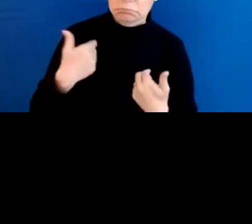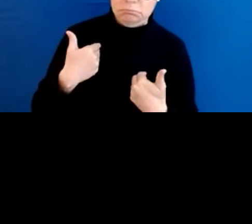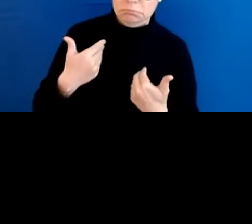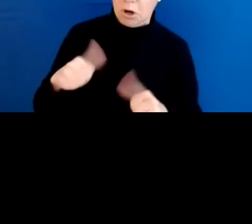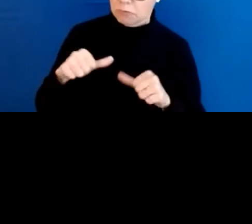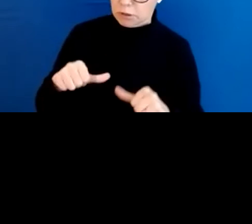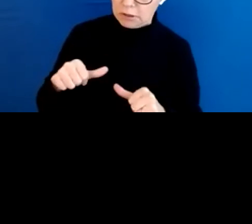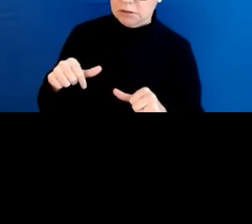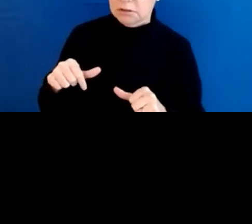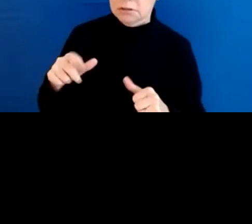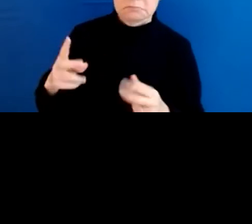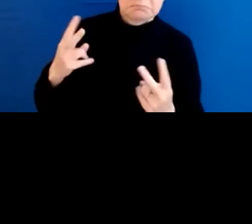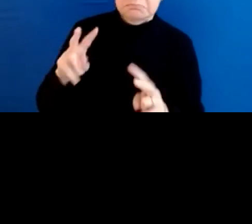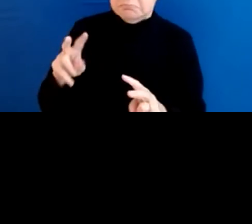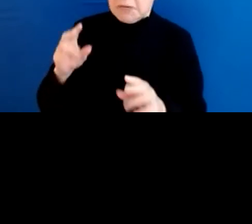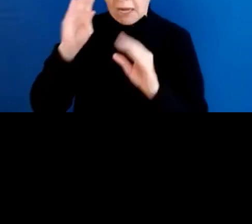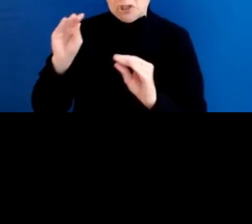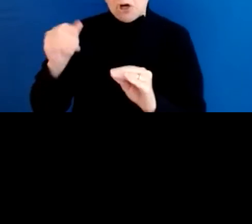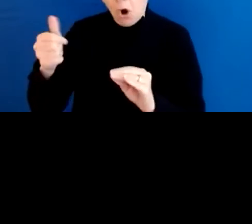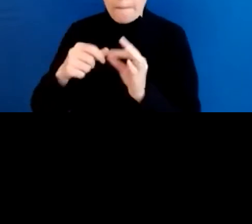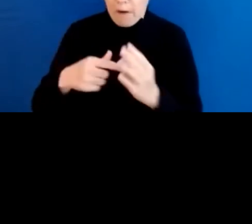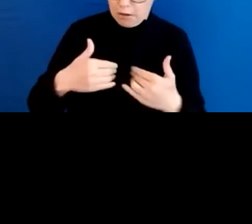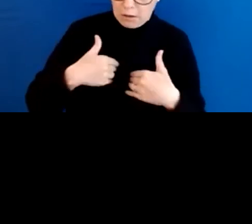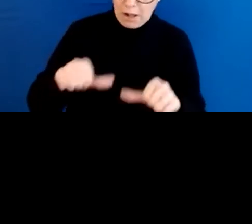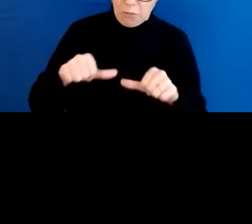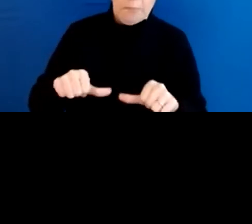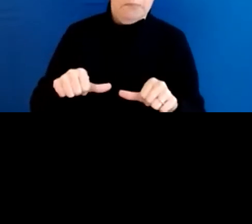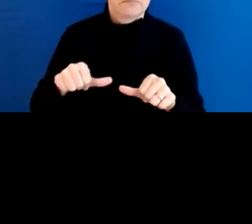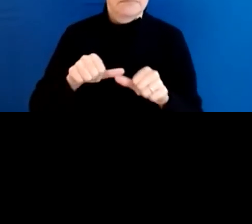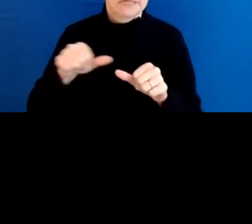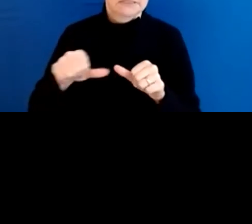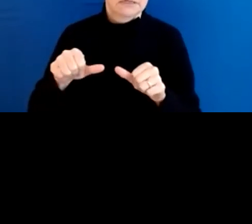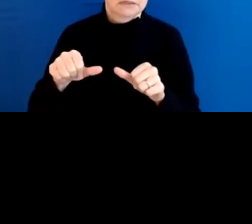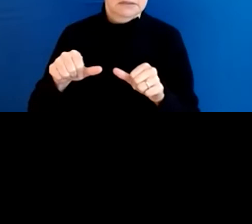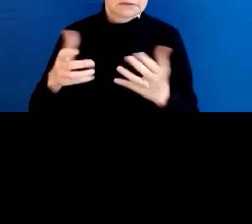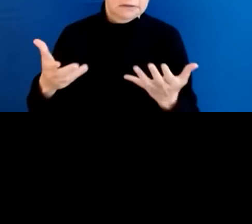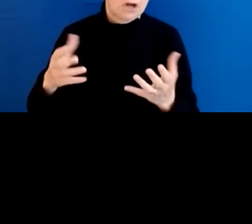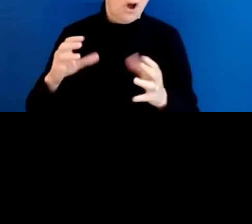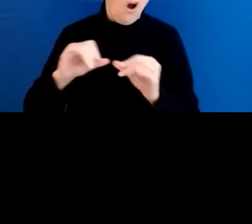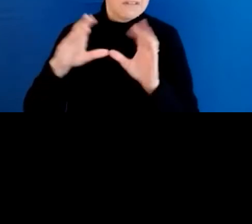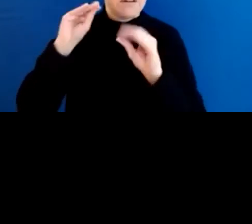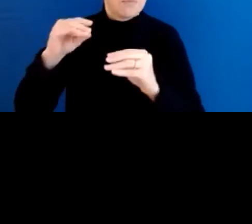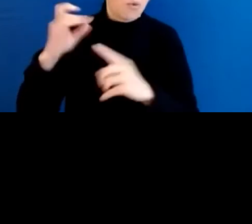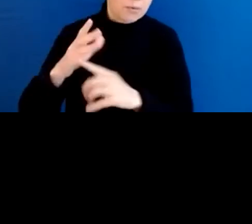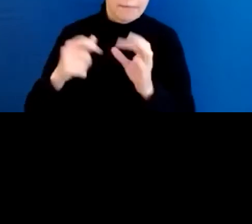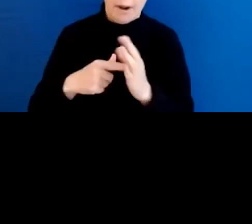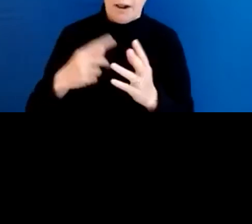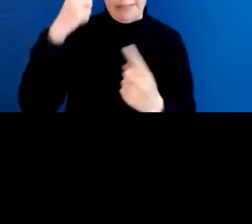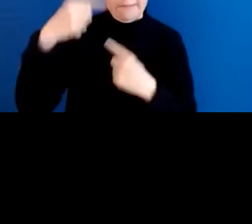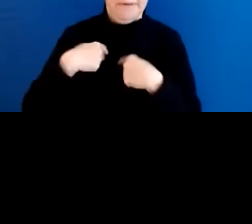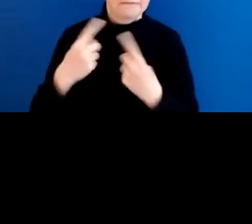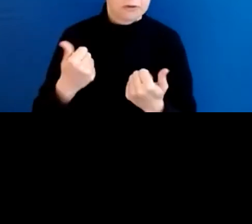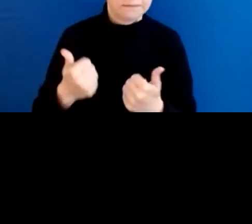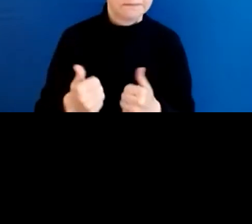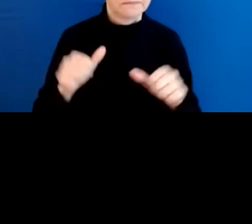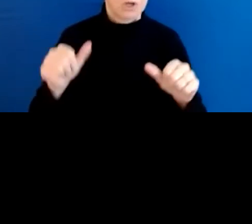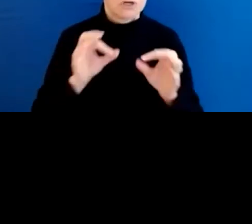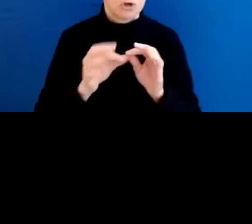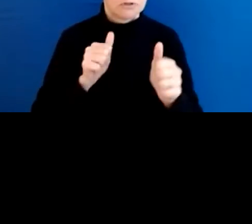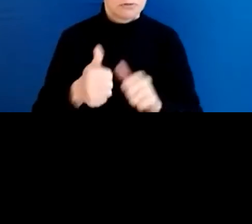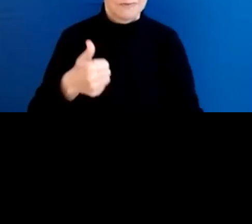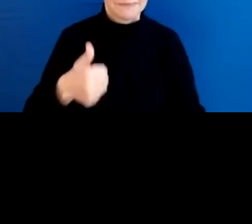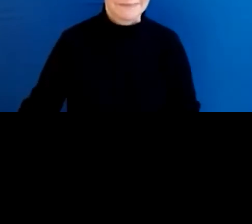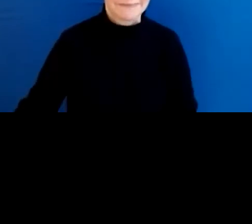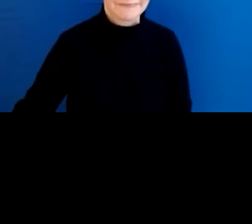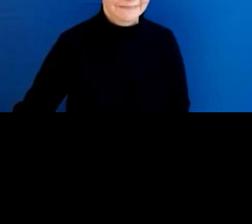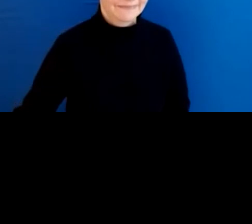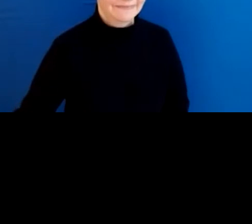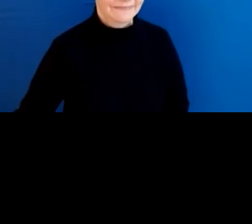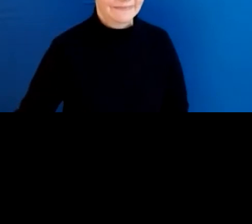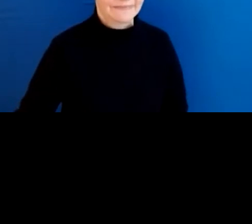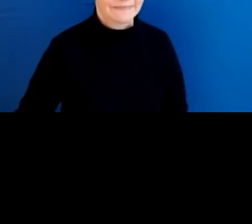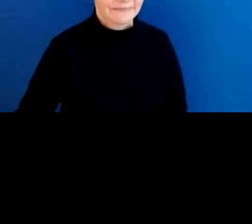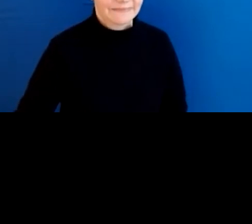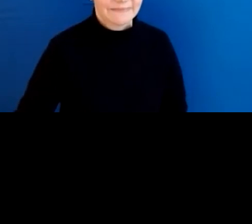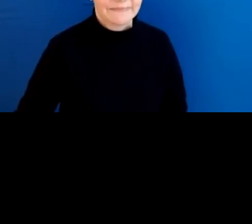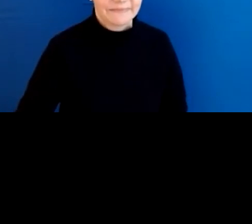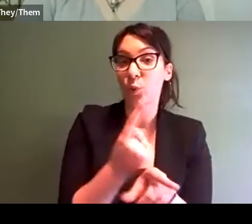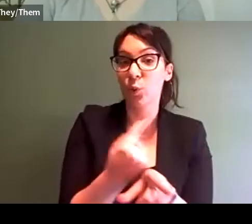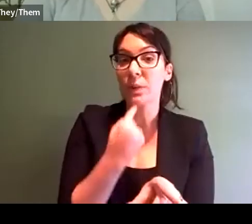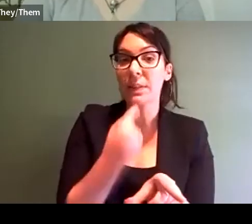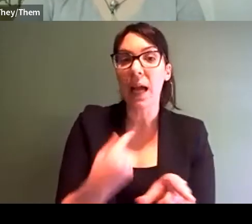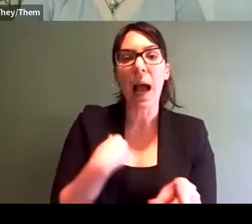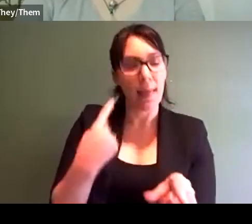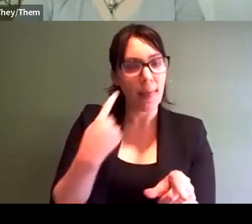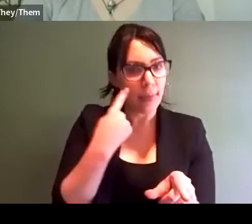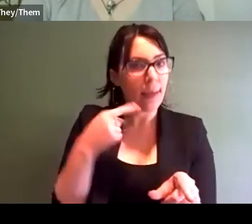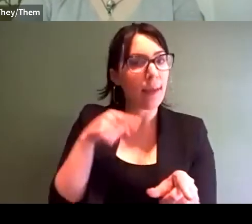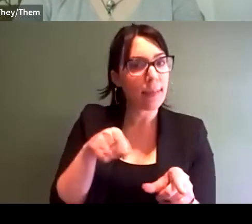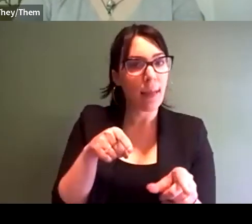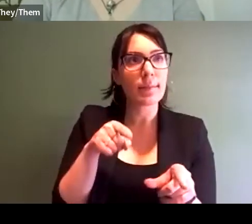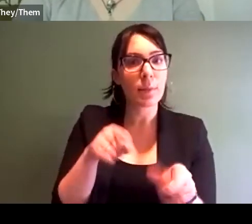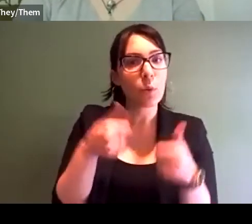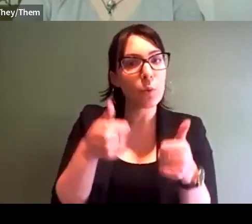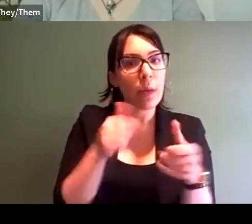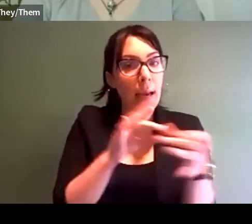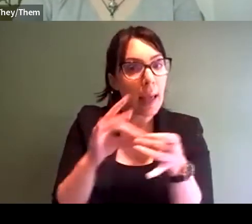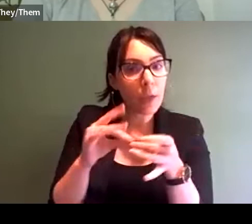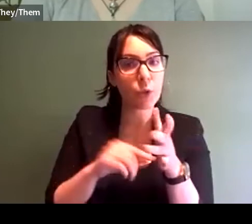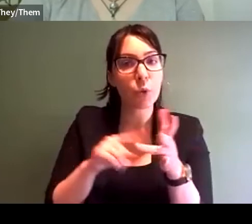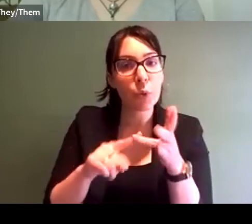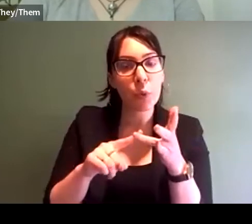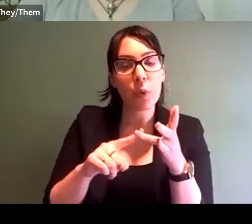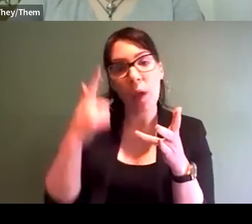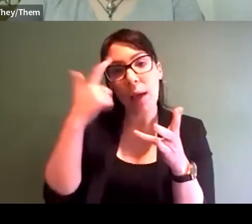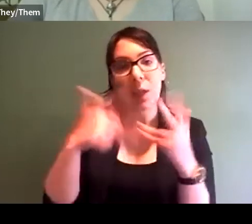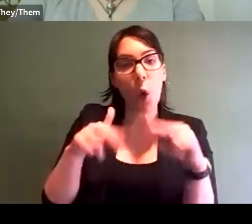about the students well being, then about the education that is close they still care about the students education is the speaking. I think that fits really nicely into taking the emotional mode of children and what you described Georgia about how you